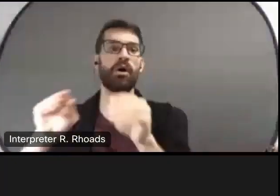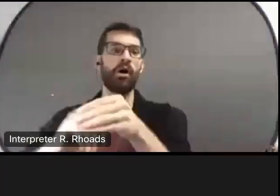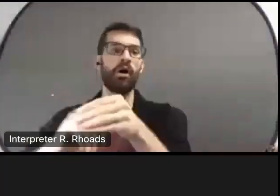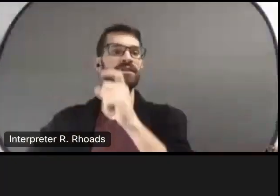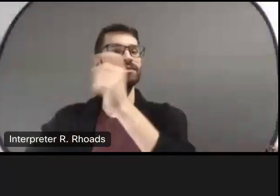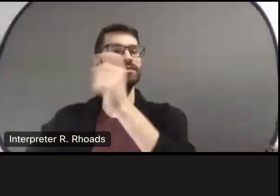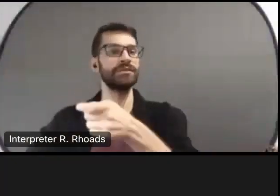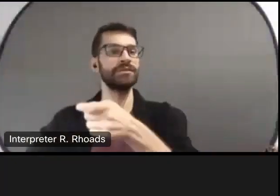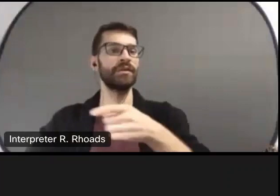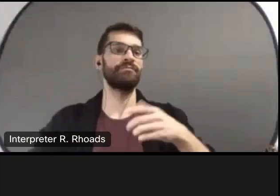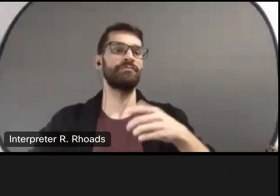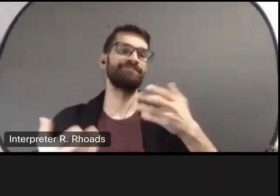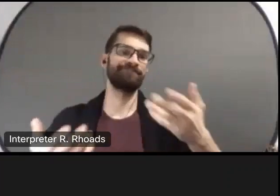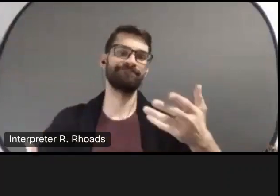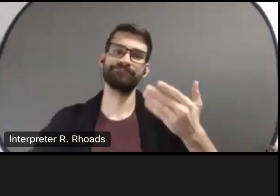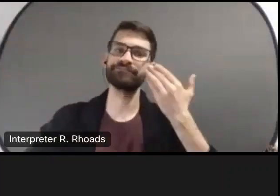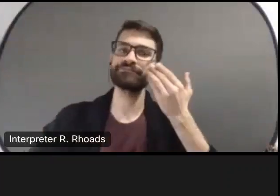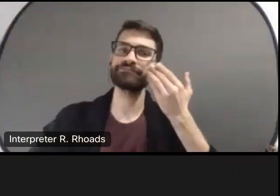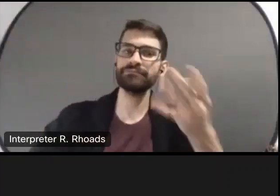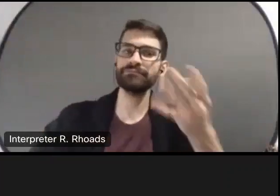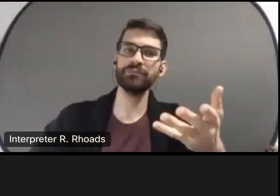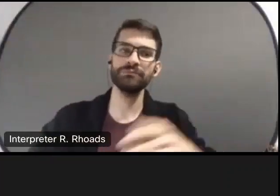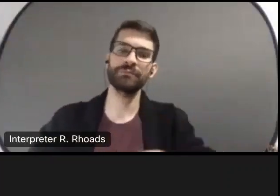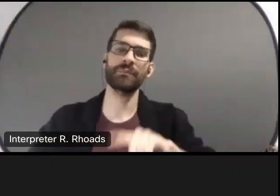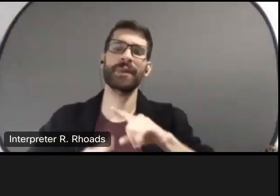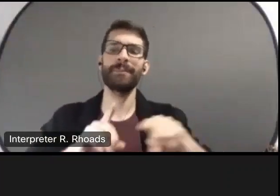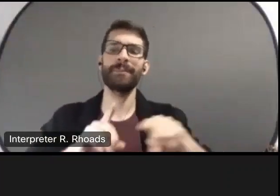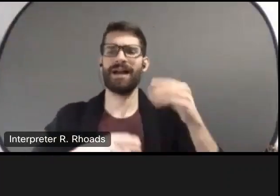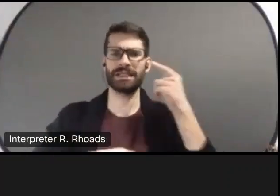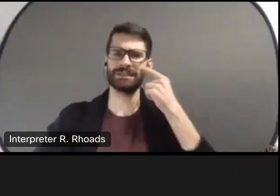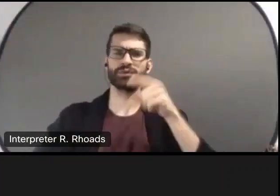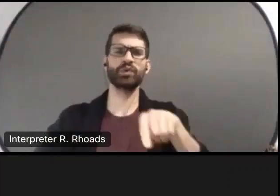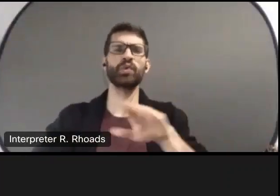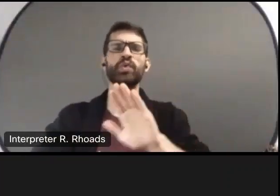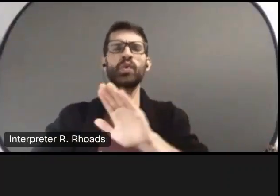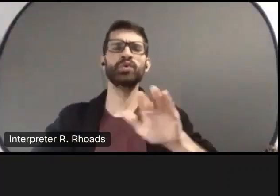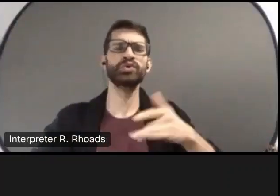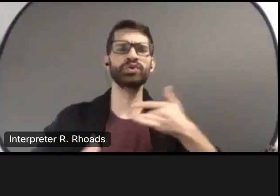I think that I think the primary concern here isn't if you have an office or you don't.